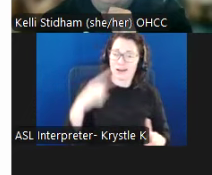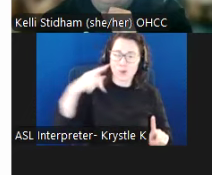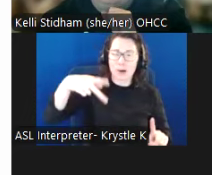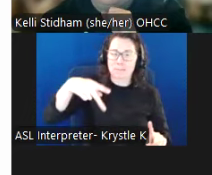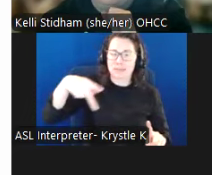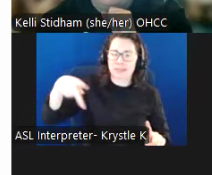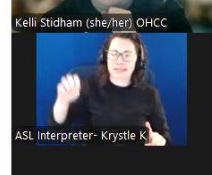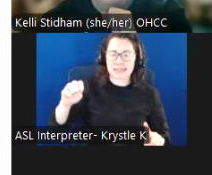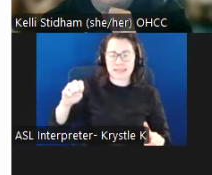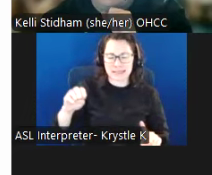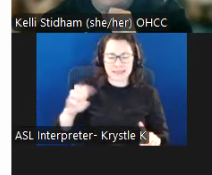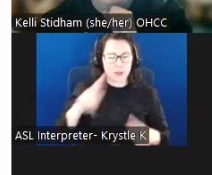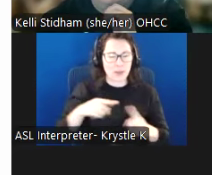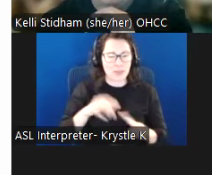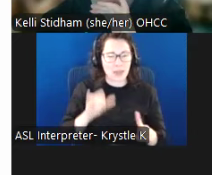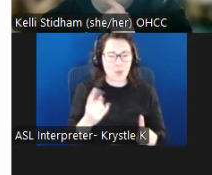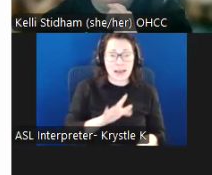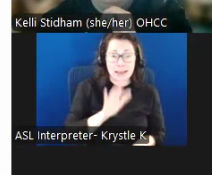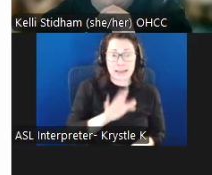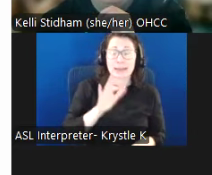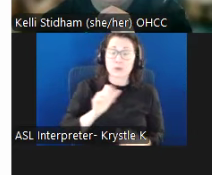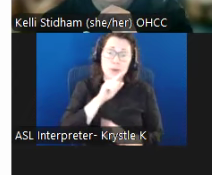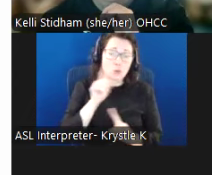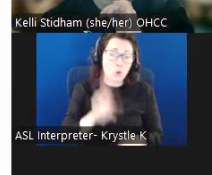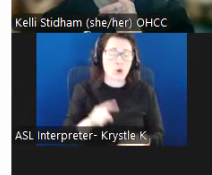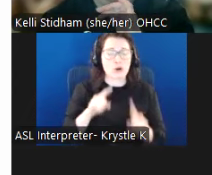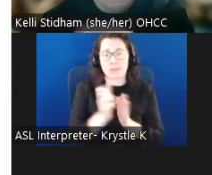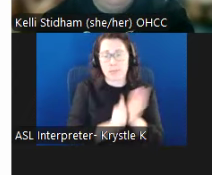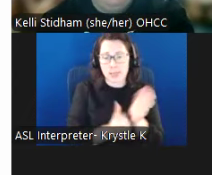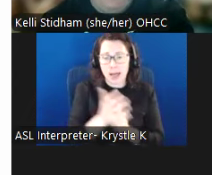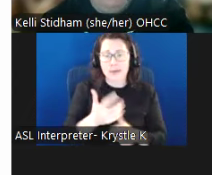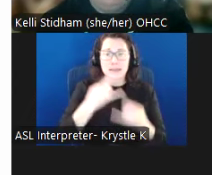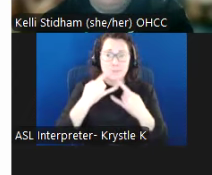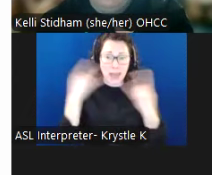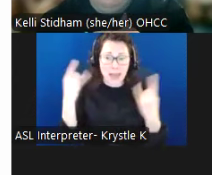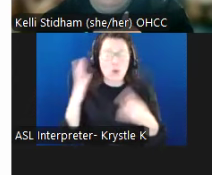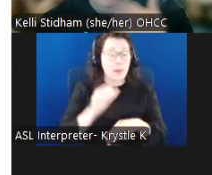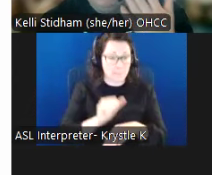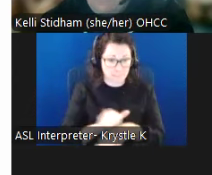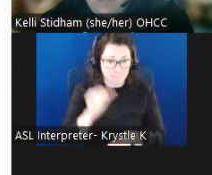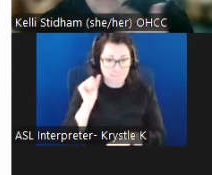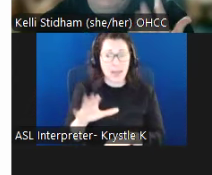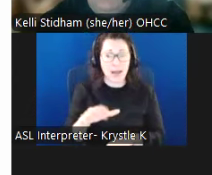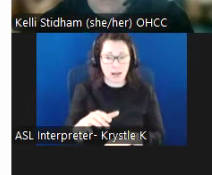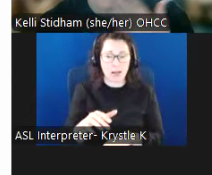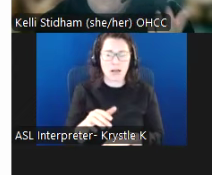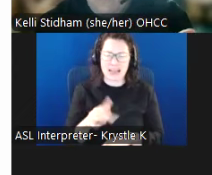Um, you can click on this link and order gloves and masks. They will mail them